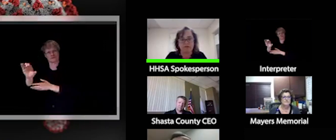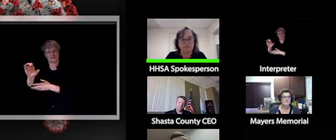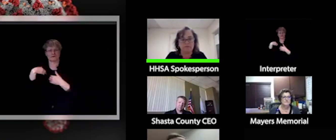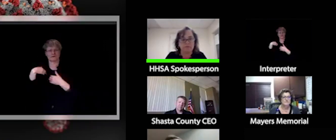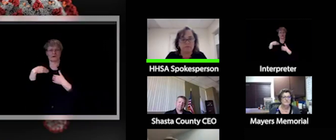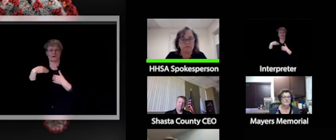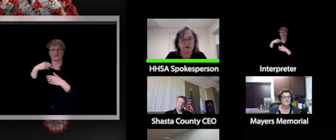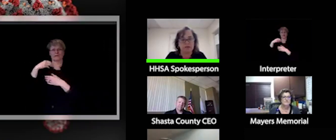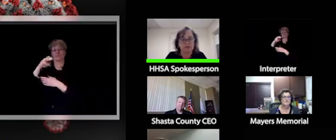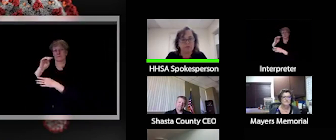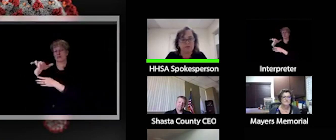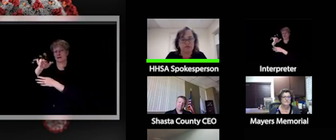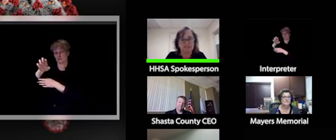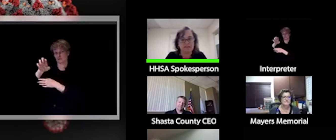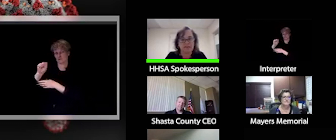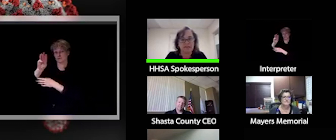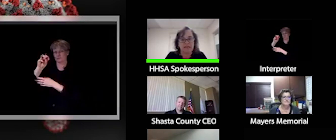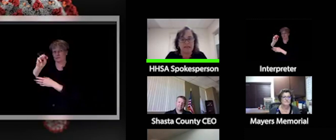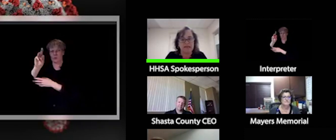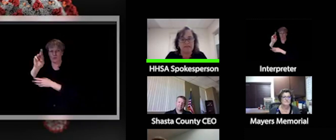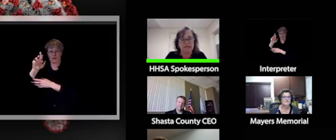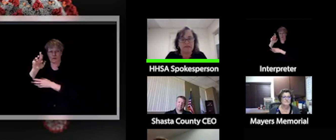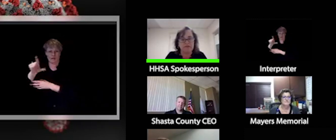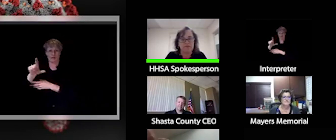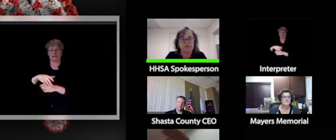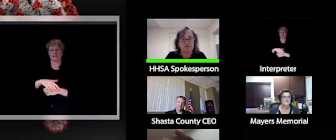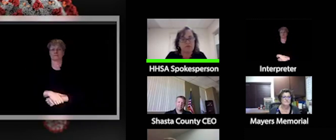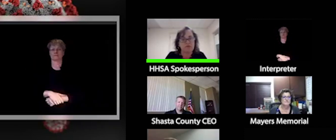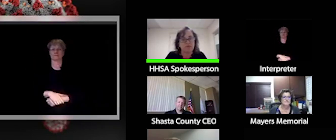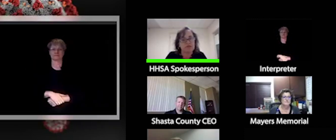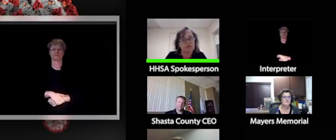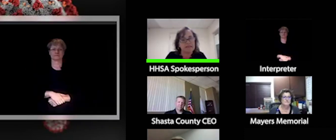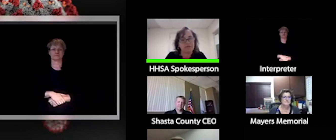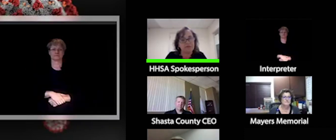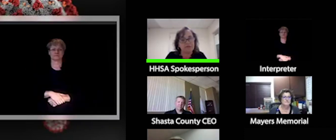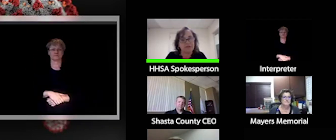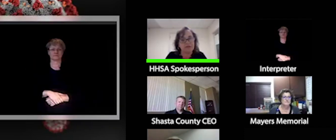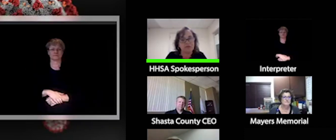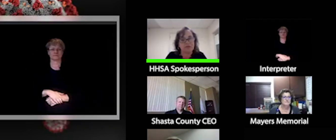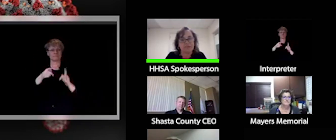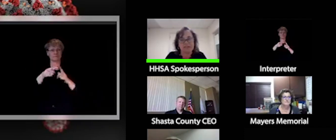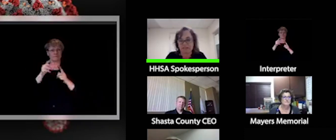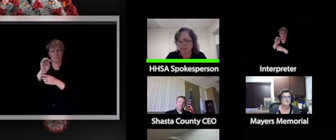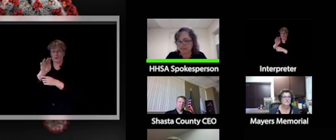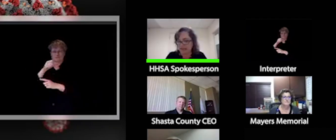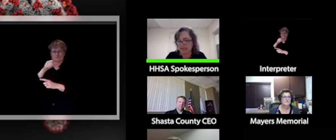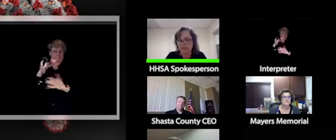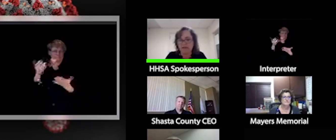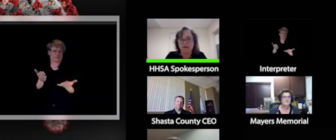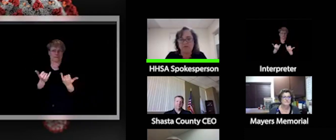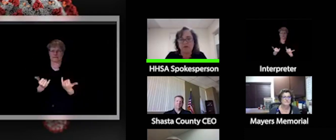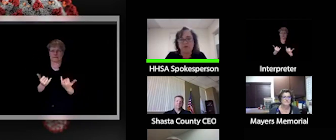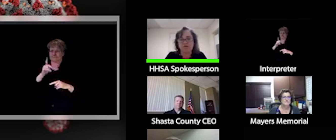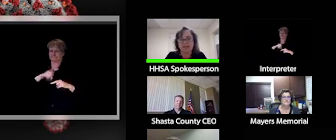Memorial Hospital District. The folks from Mercy are not able to be with us today. From